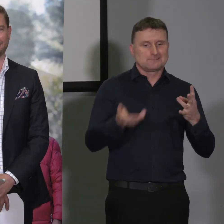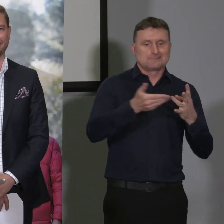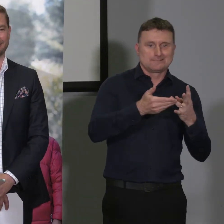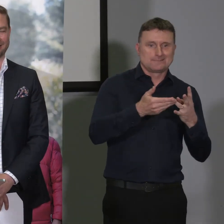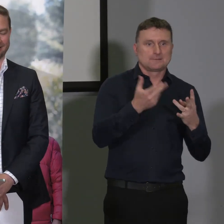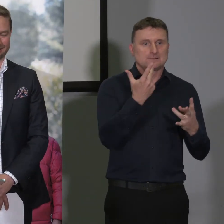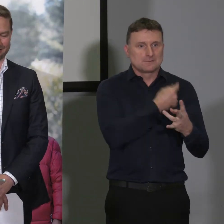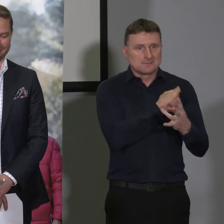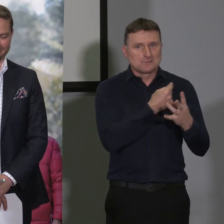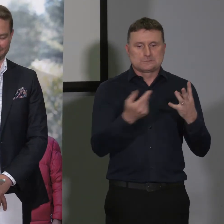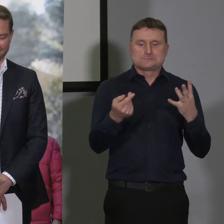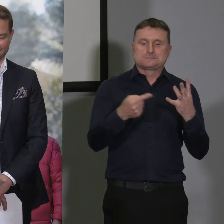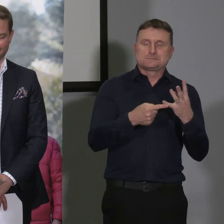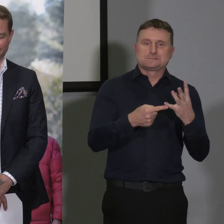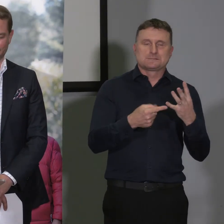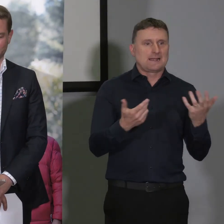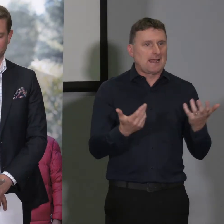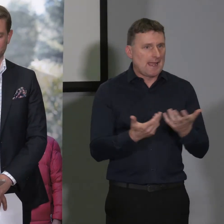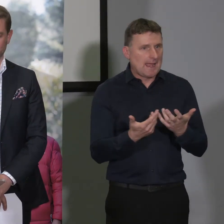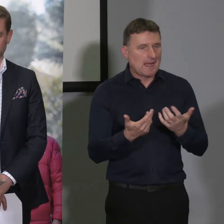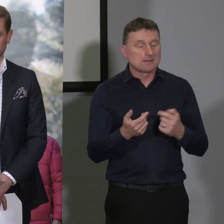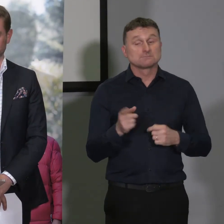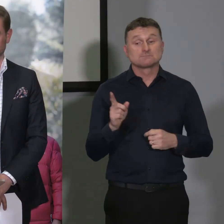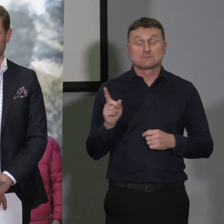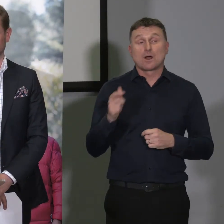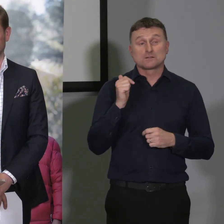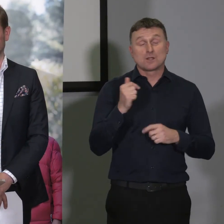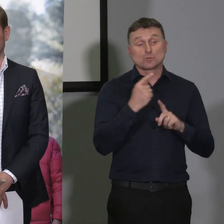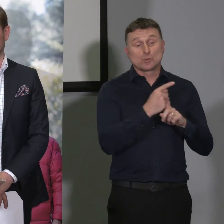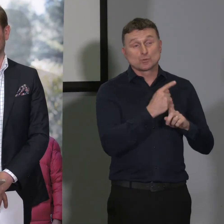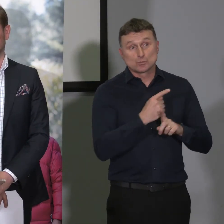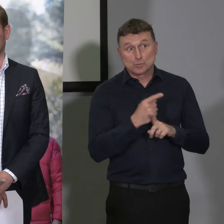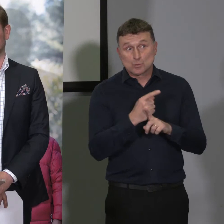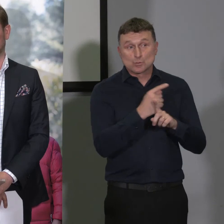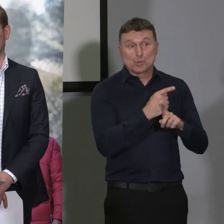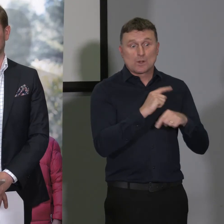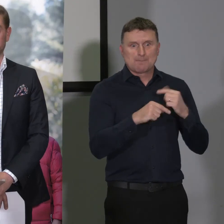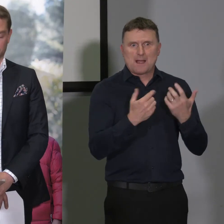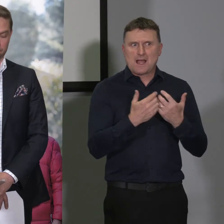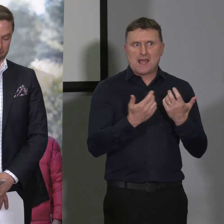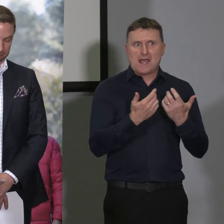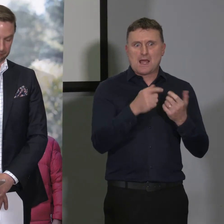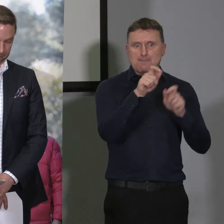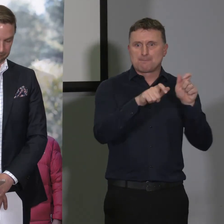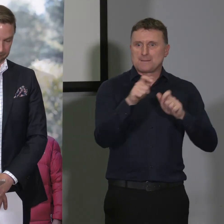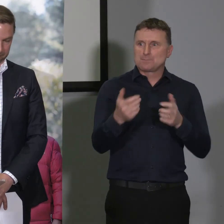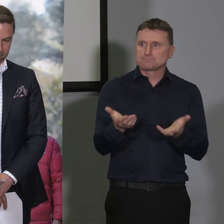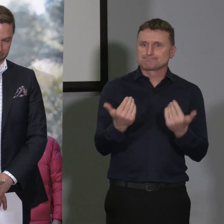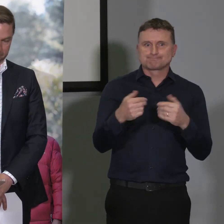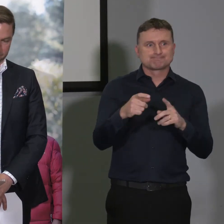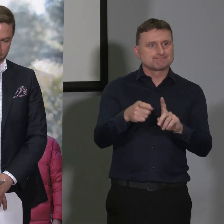mac >> A big shadow to allow community-based vaccinated as